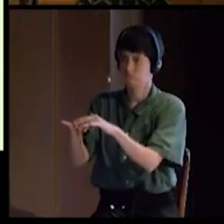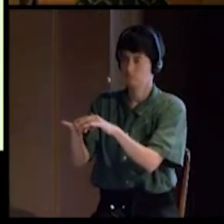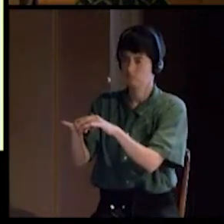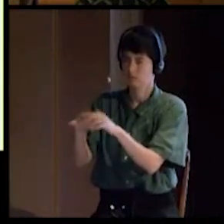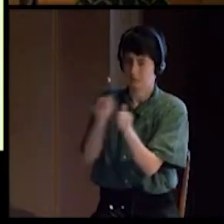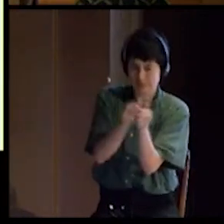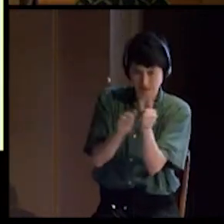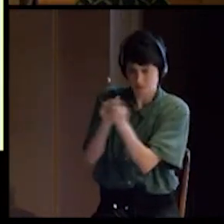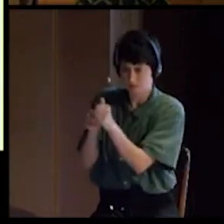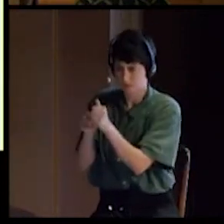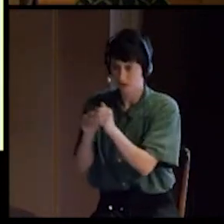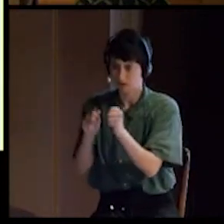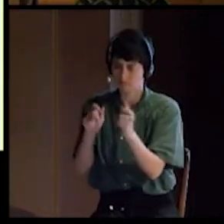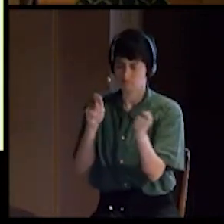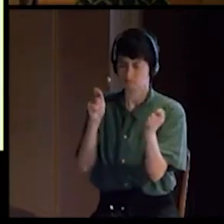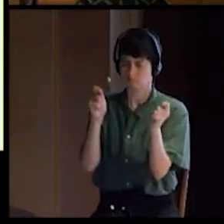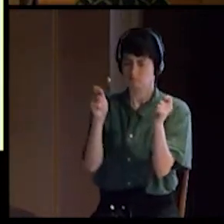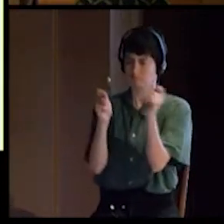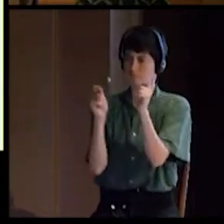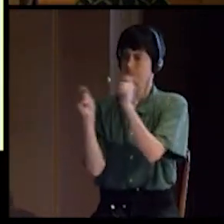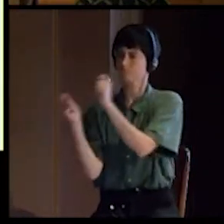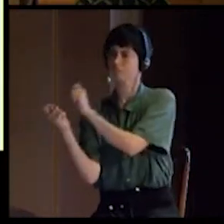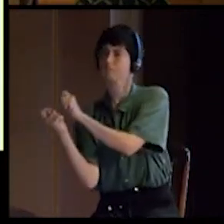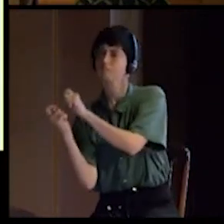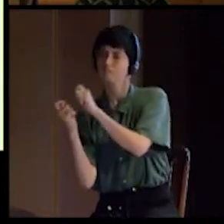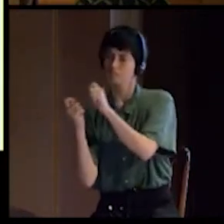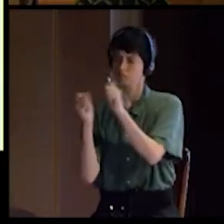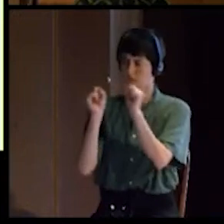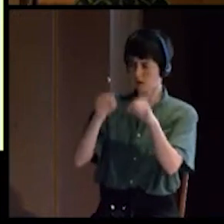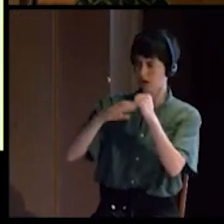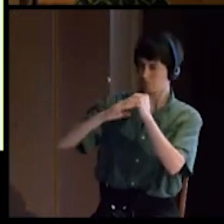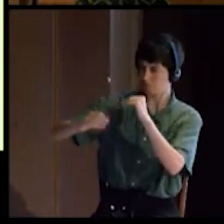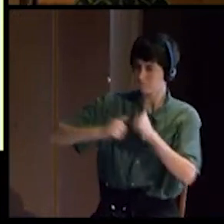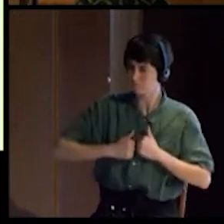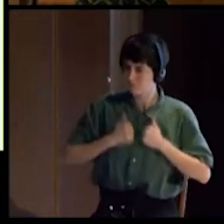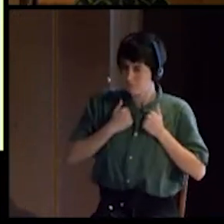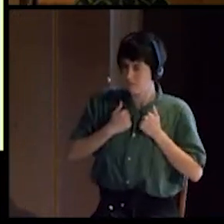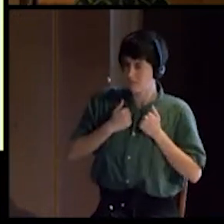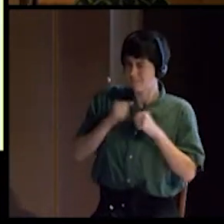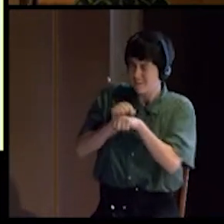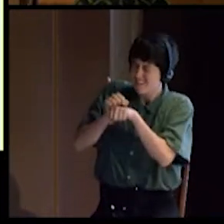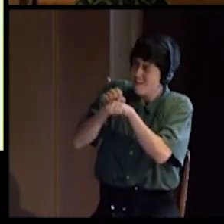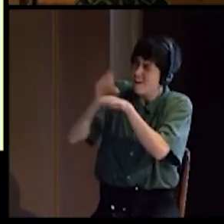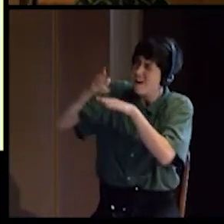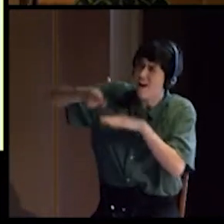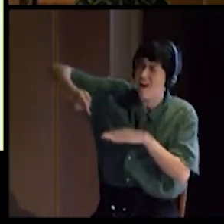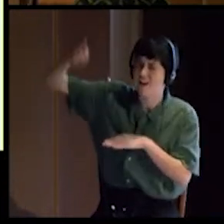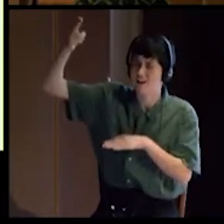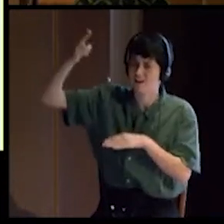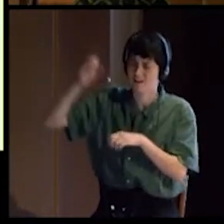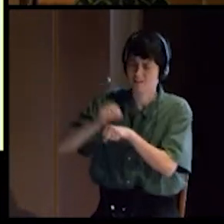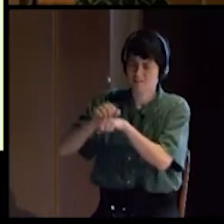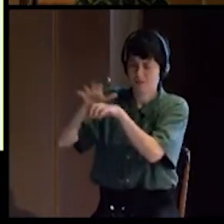So for the first part of my postdoc, I wanted to study whether feather structure changes along mountains.